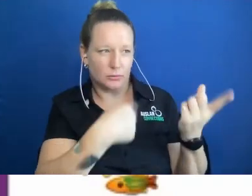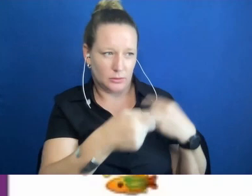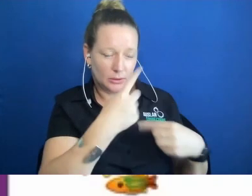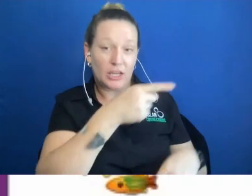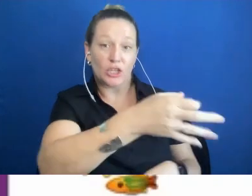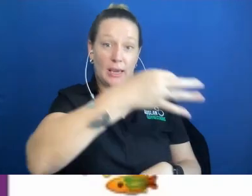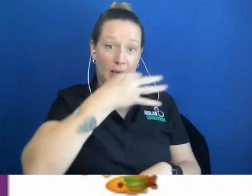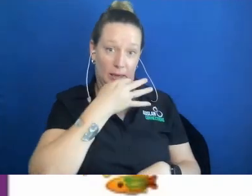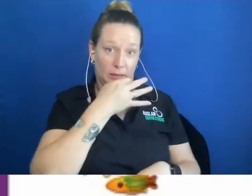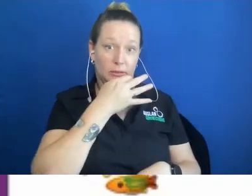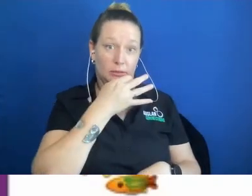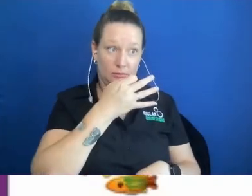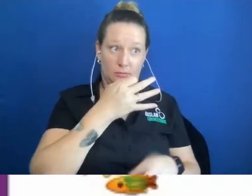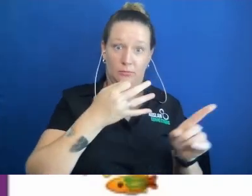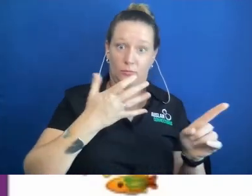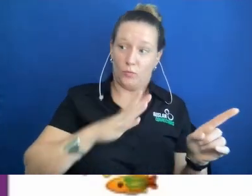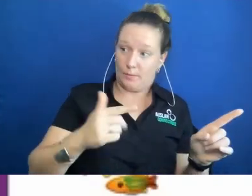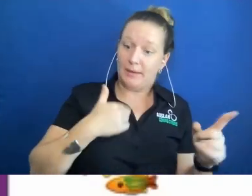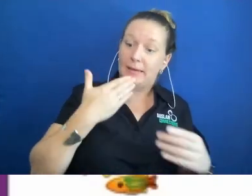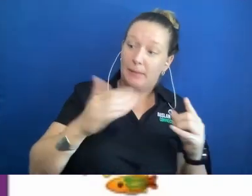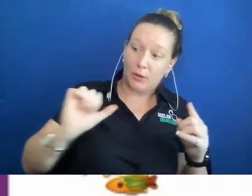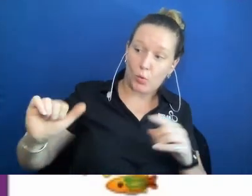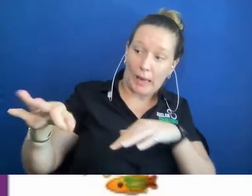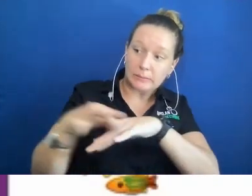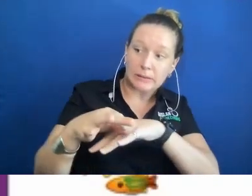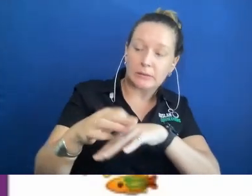to my husband who was on his way because I had texted him saying you need to get up here ASAP.